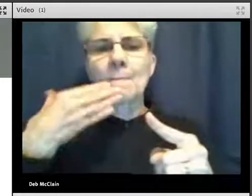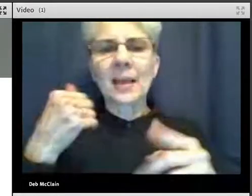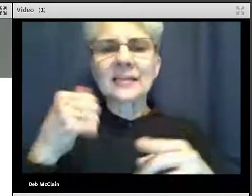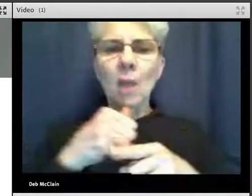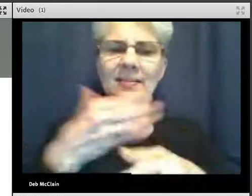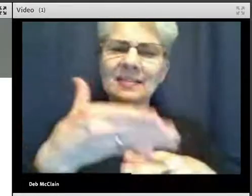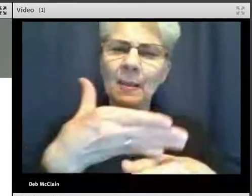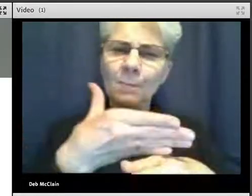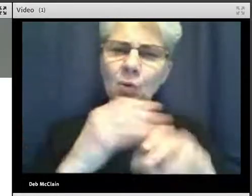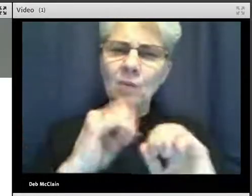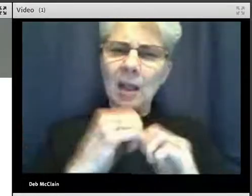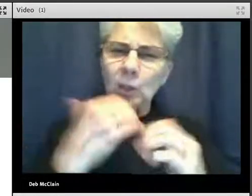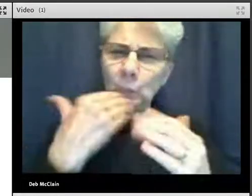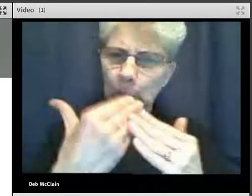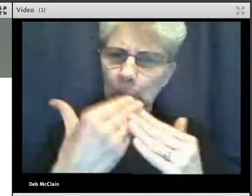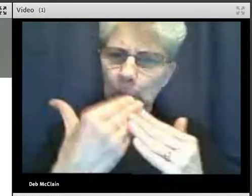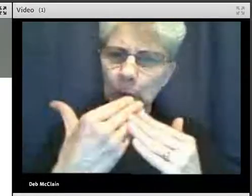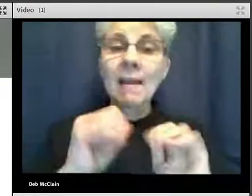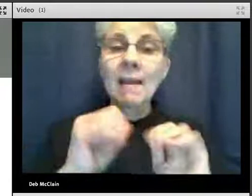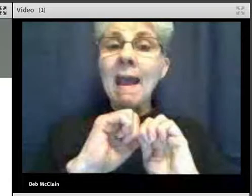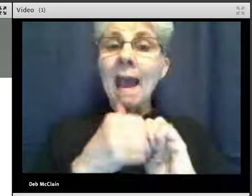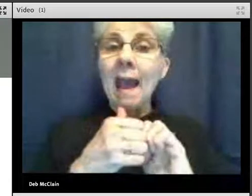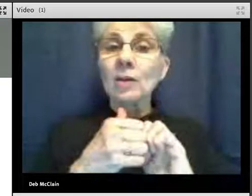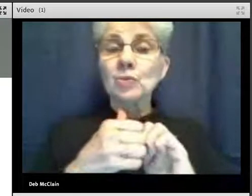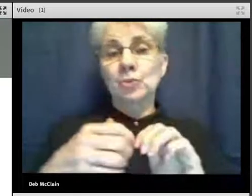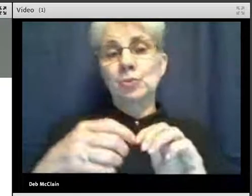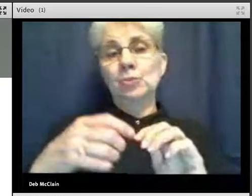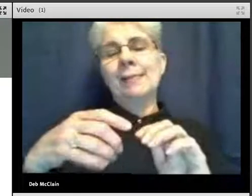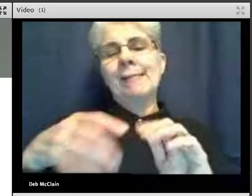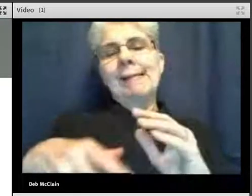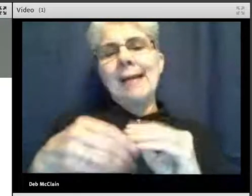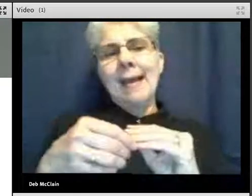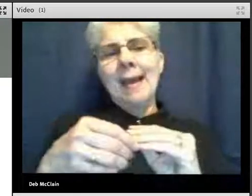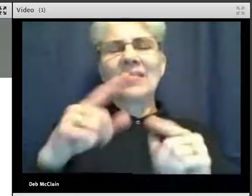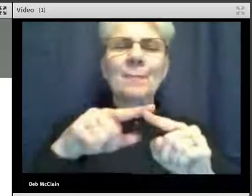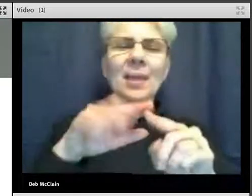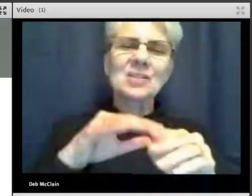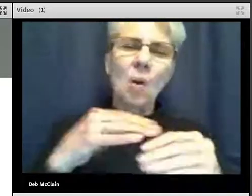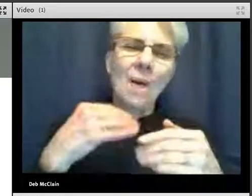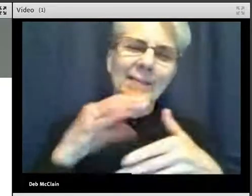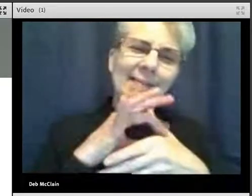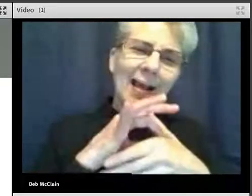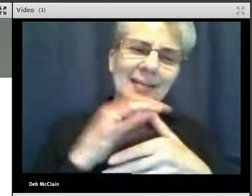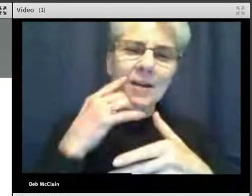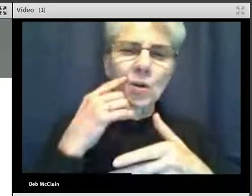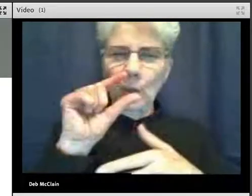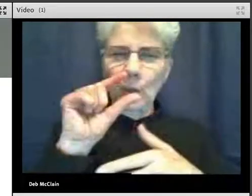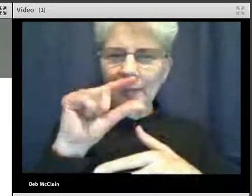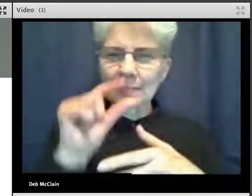So how do you add alt-tags? So this depends on the content. I know this is a little small,